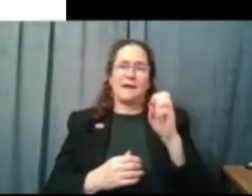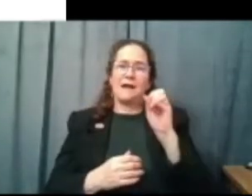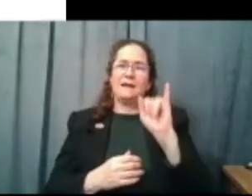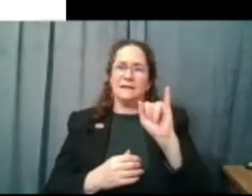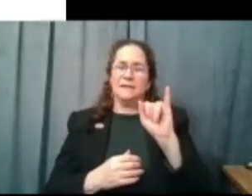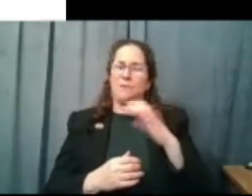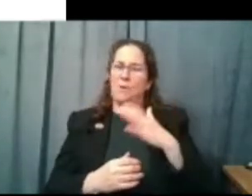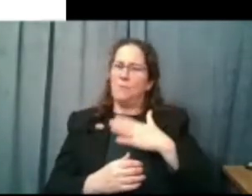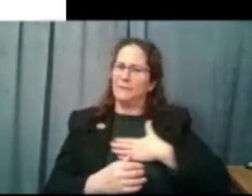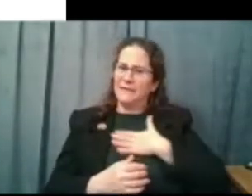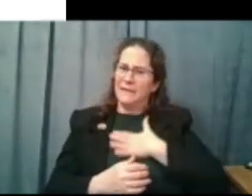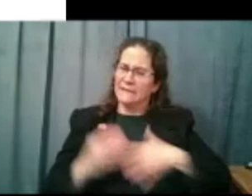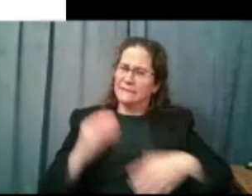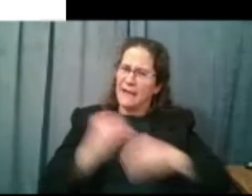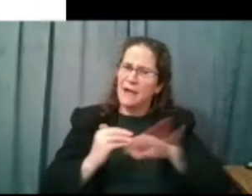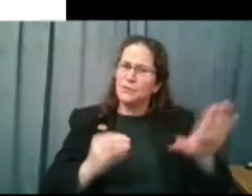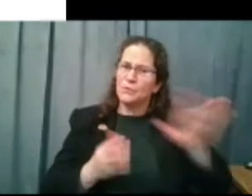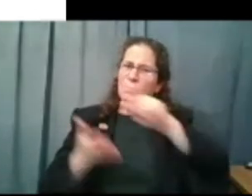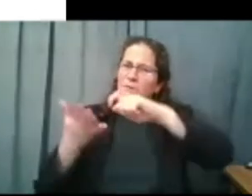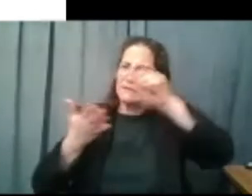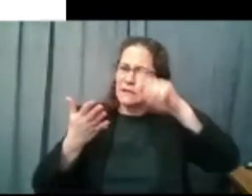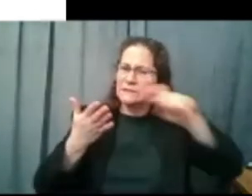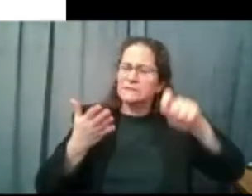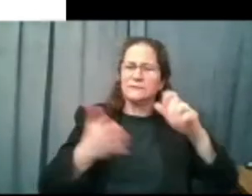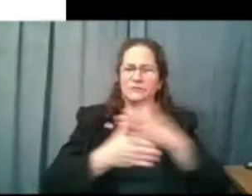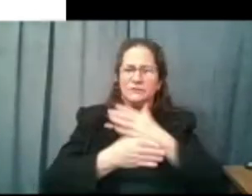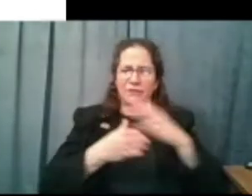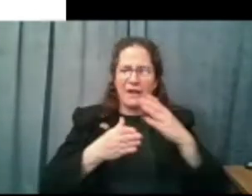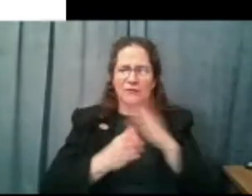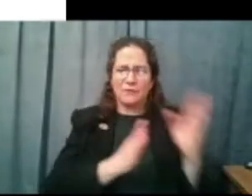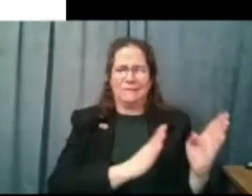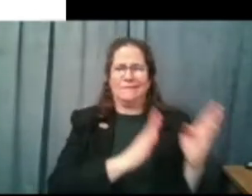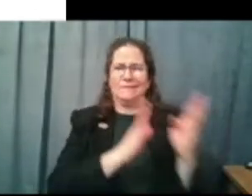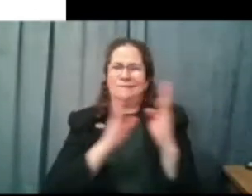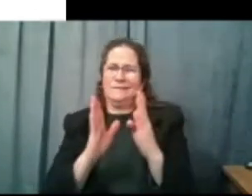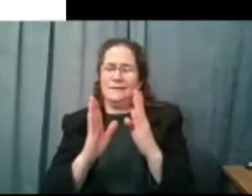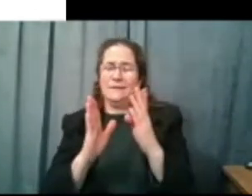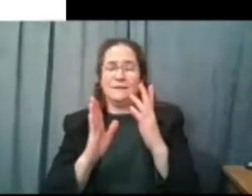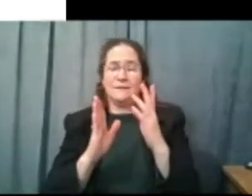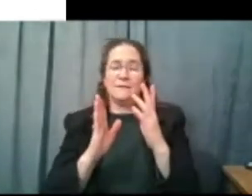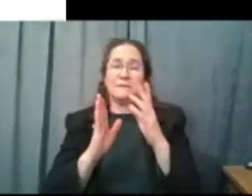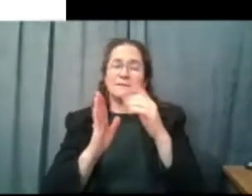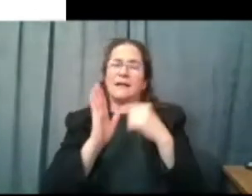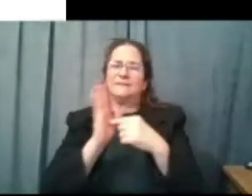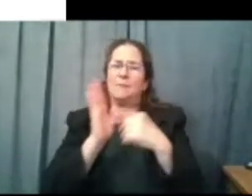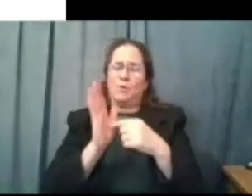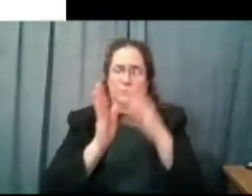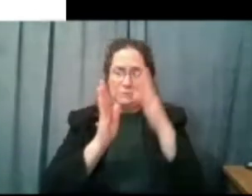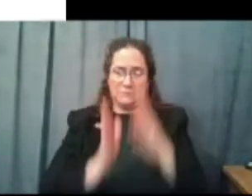so that sat next column in the Padlet and you'll notice that we had added a couple other checklists